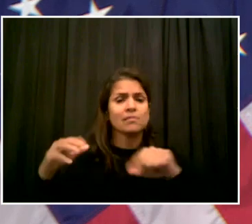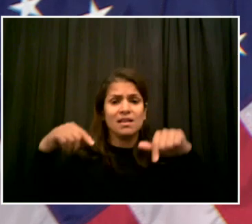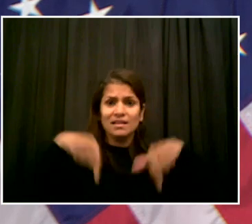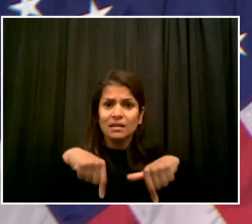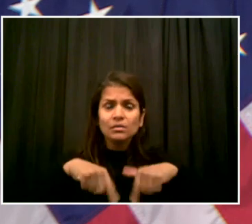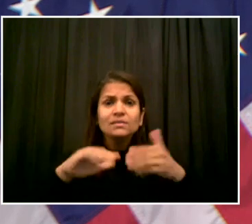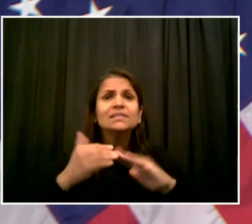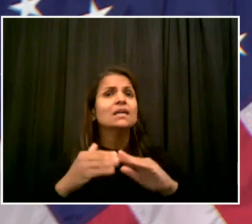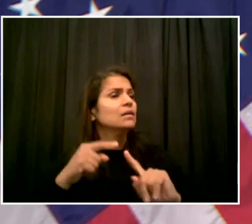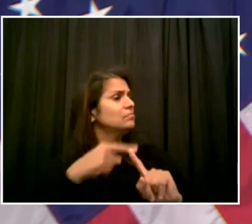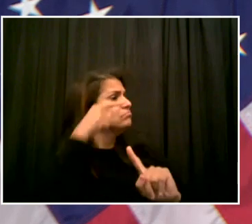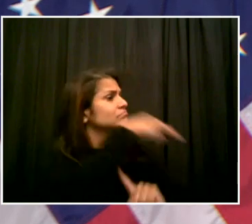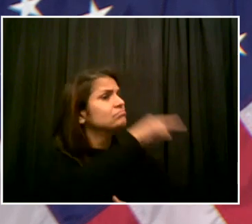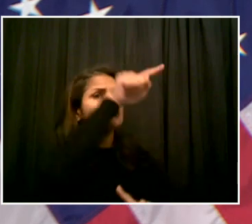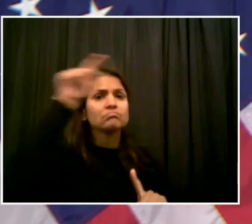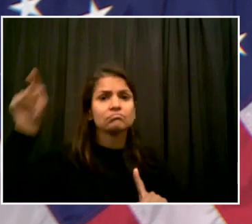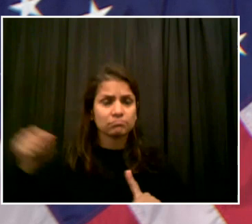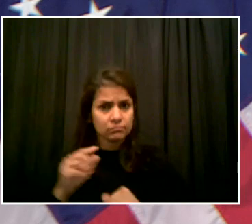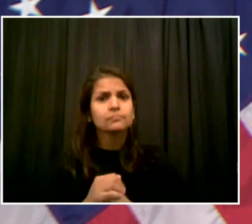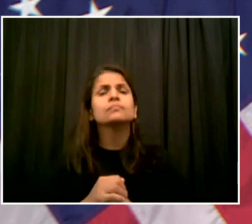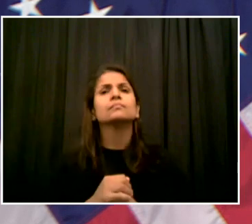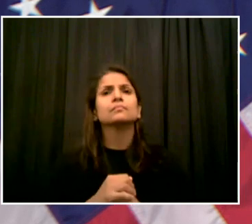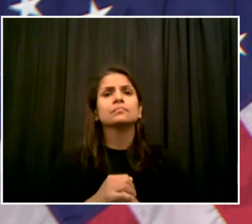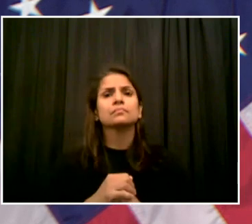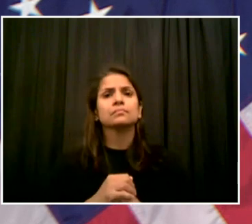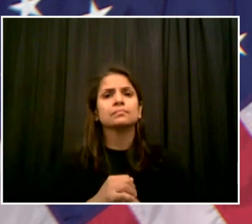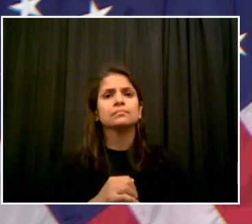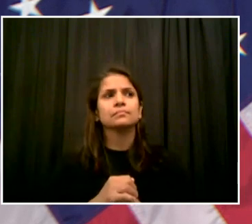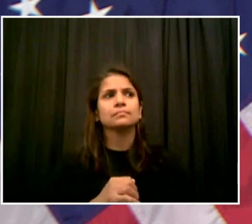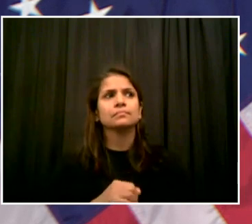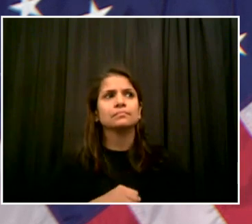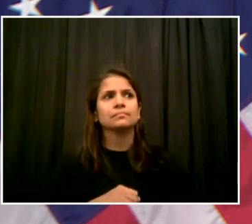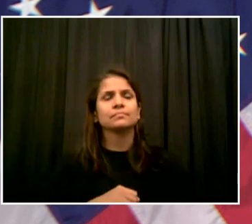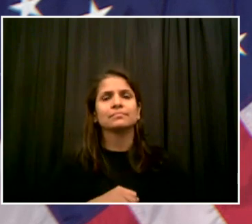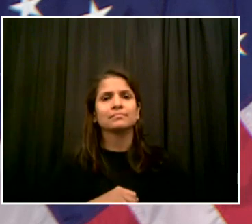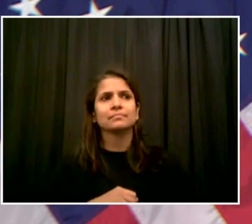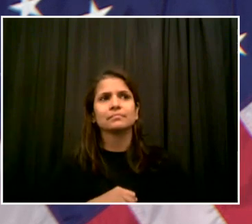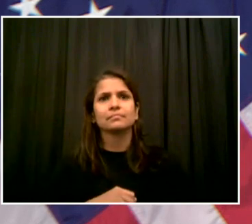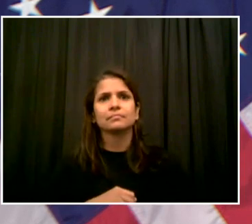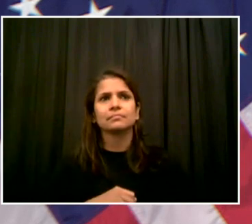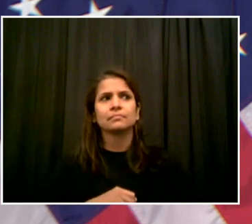UDSDENLY HERE IN